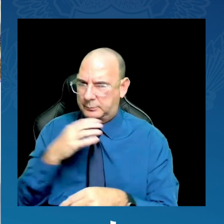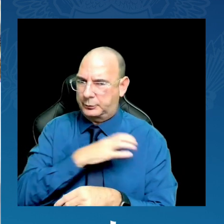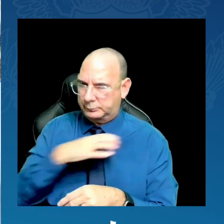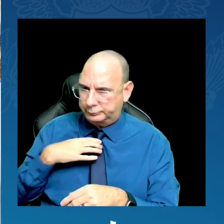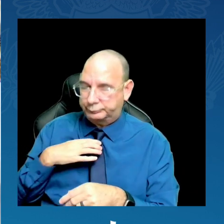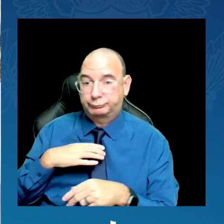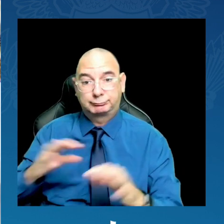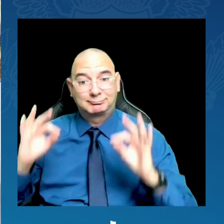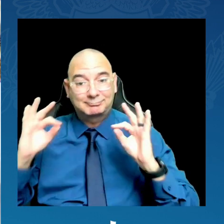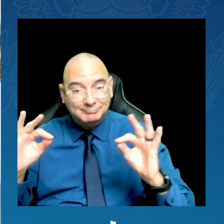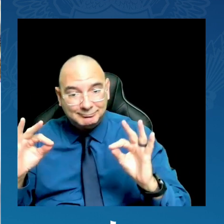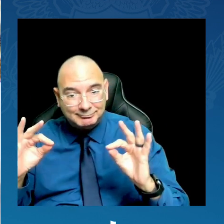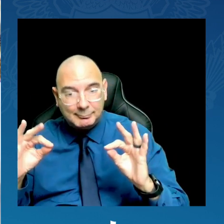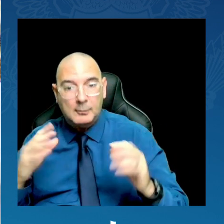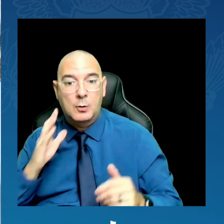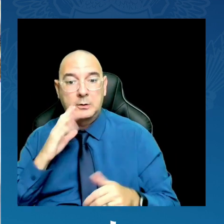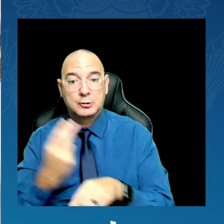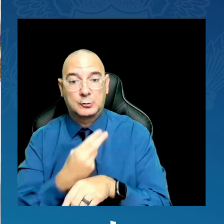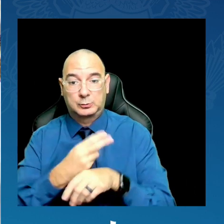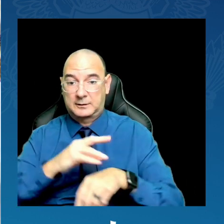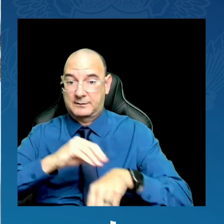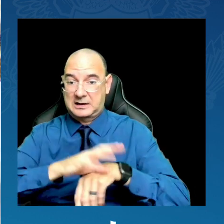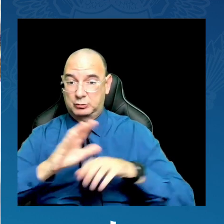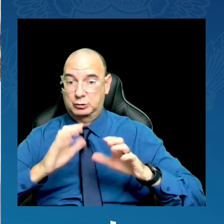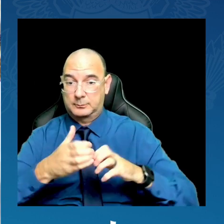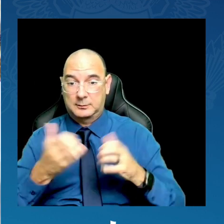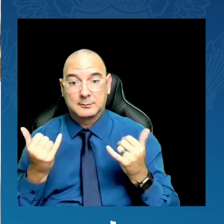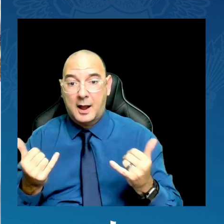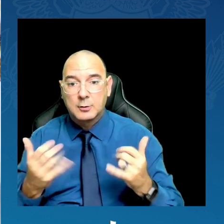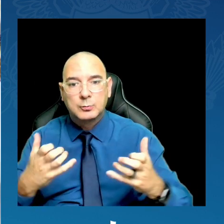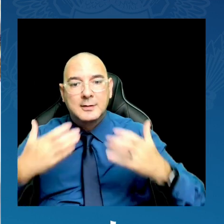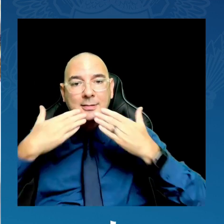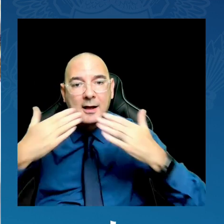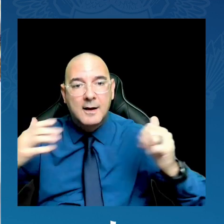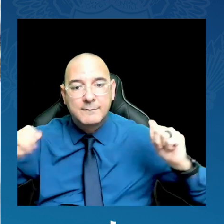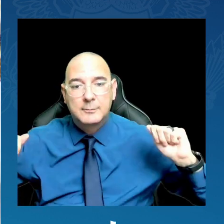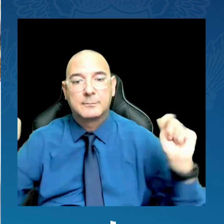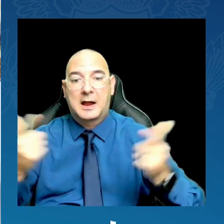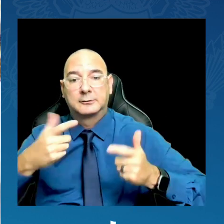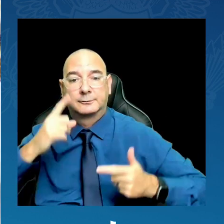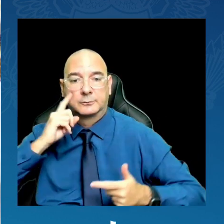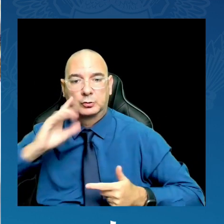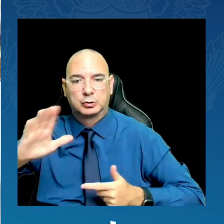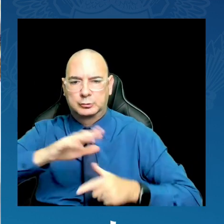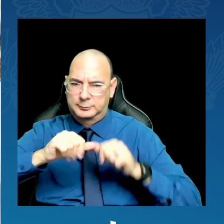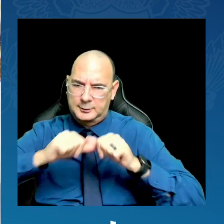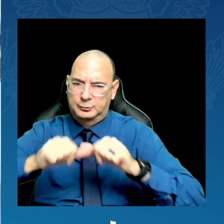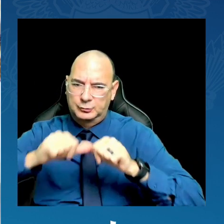But with that, I will thank everyone for your ongoing work and your commitment for all you do everyone here